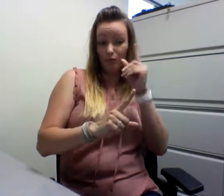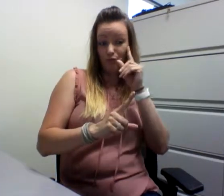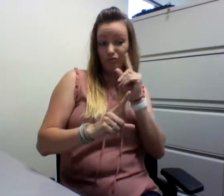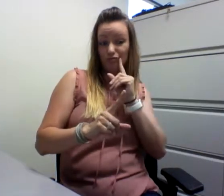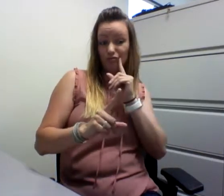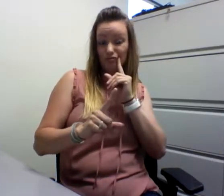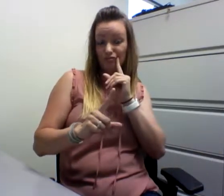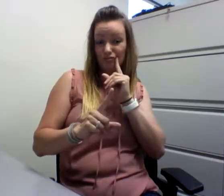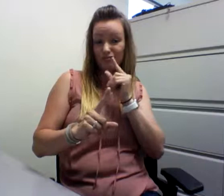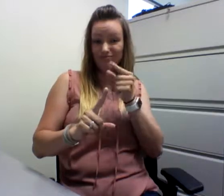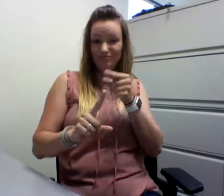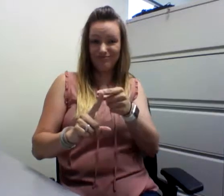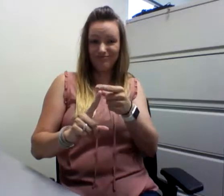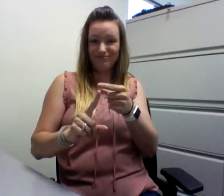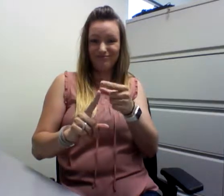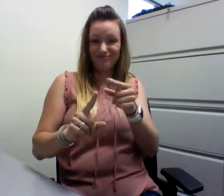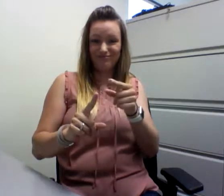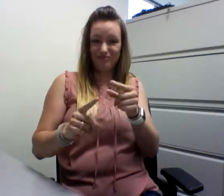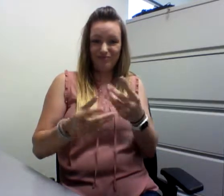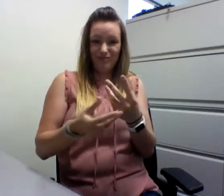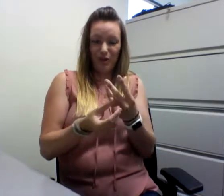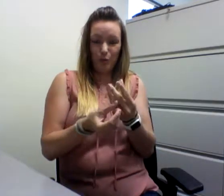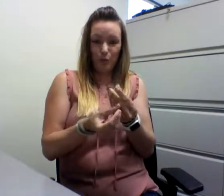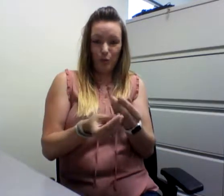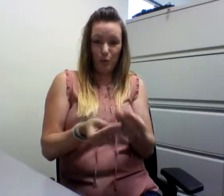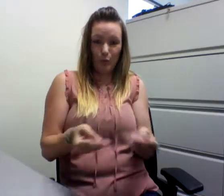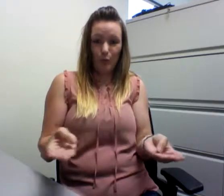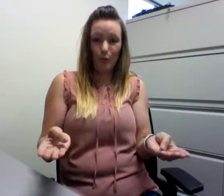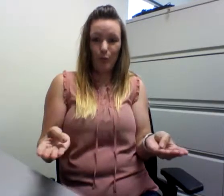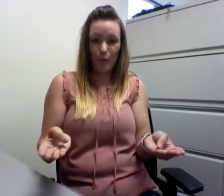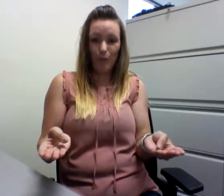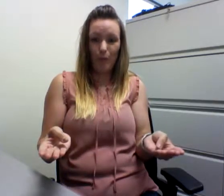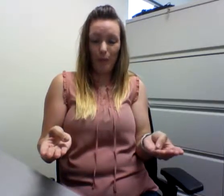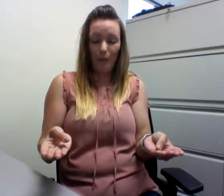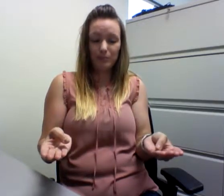The Deaf culture influence disintegrates